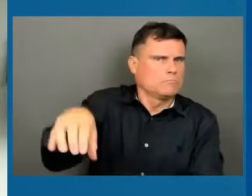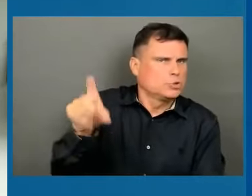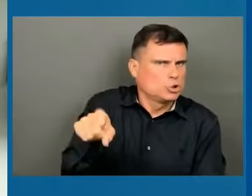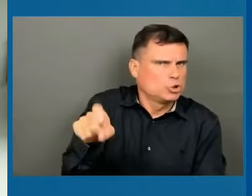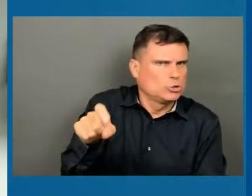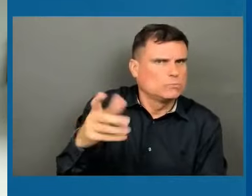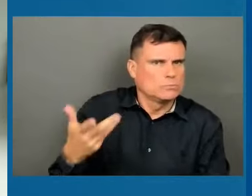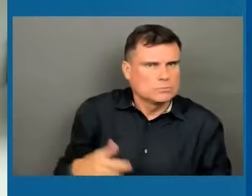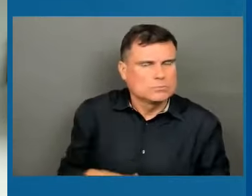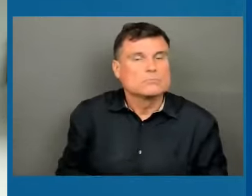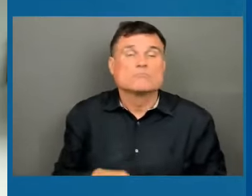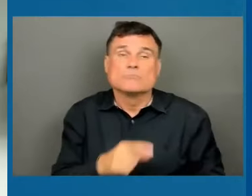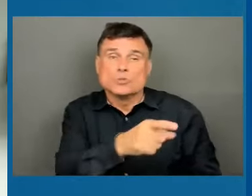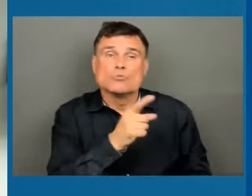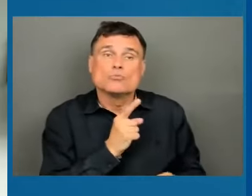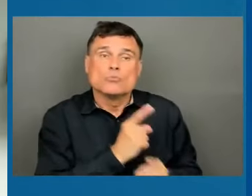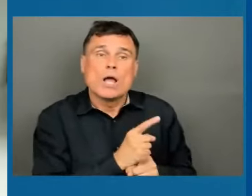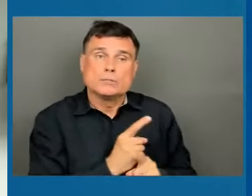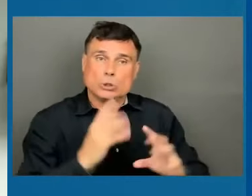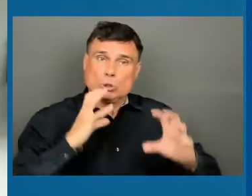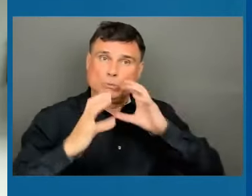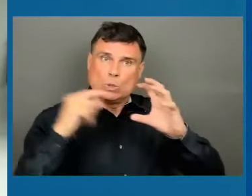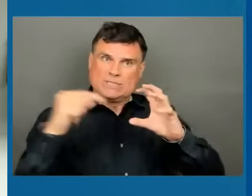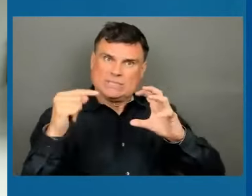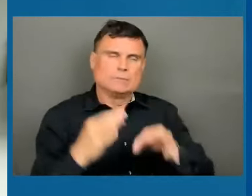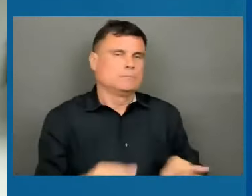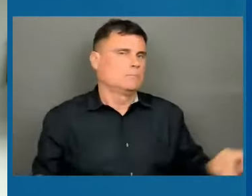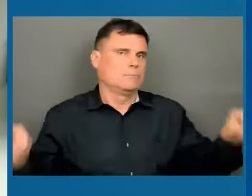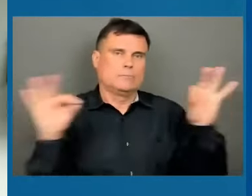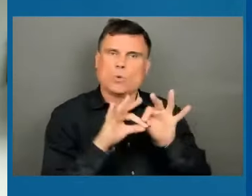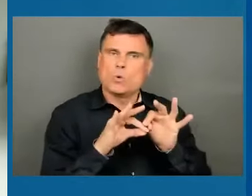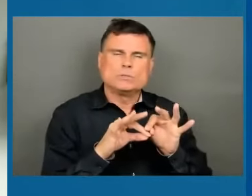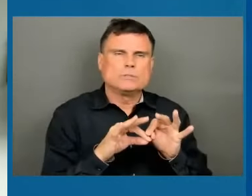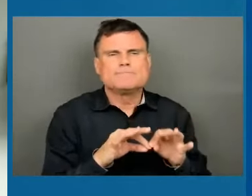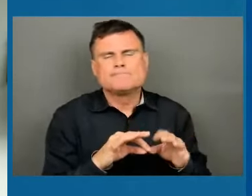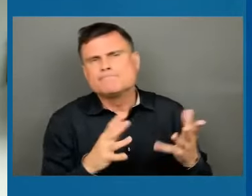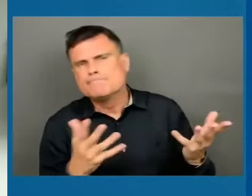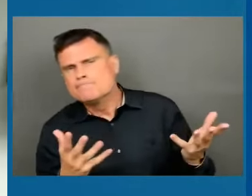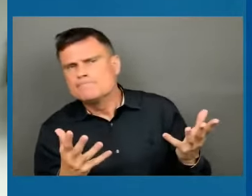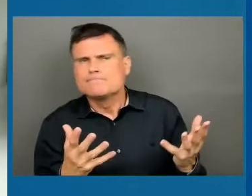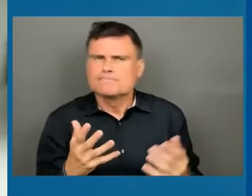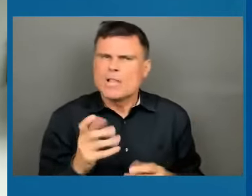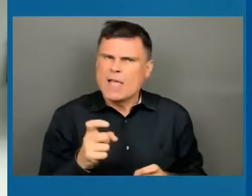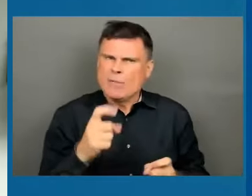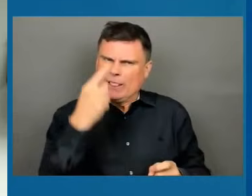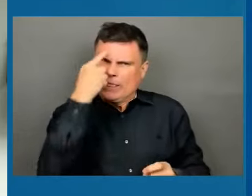through emergency management. And sometimes looking at.